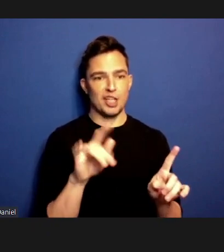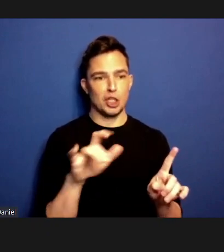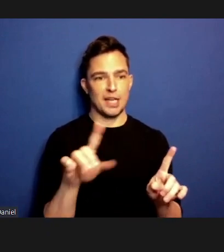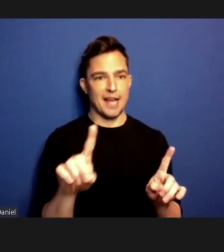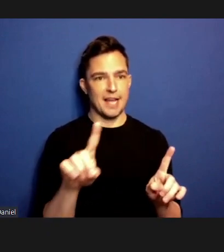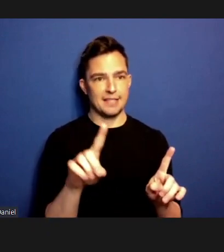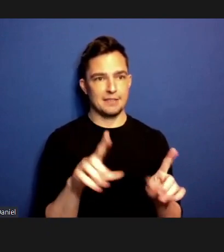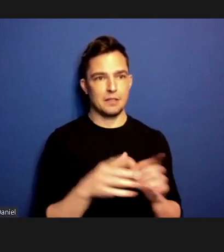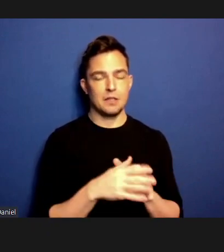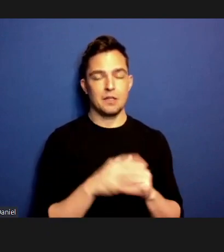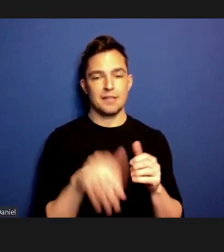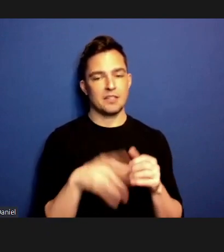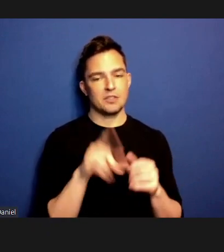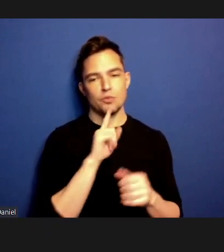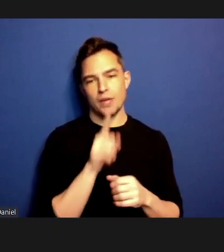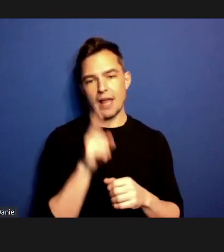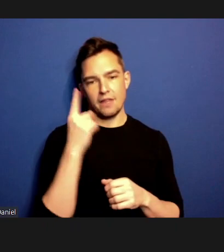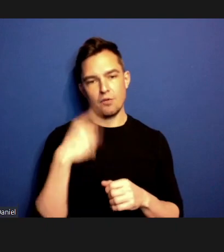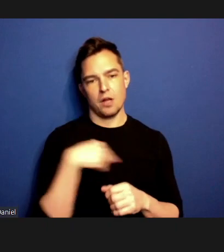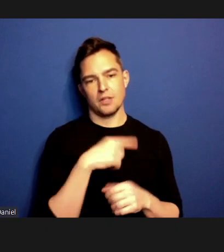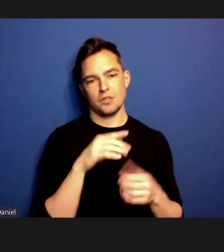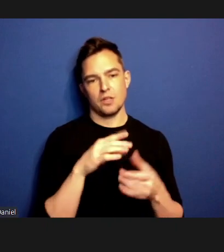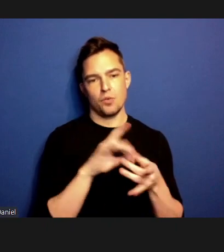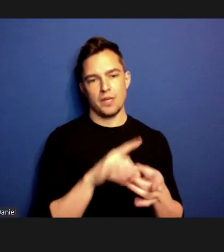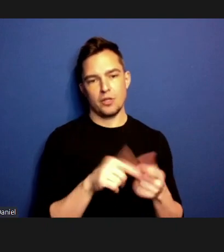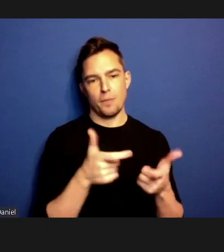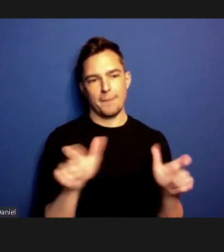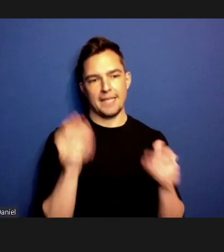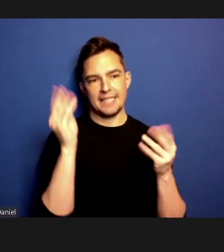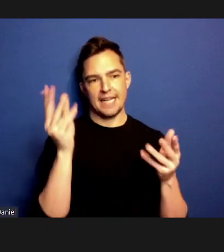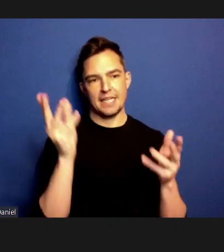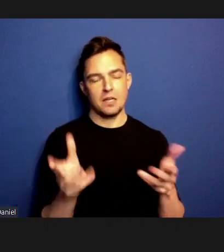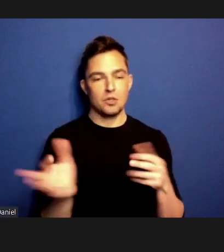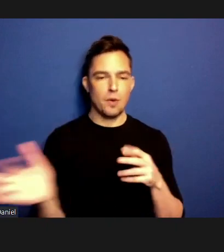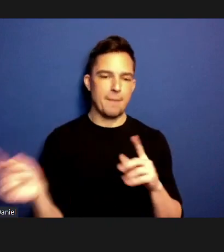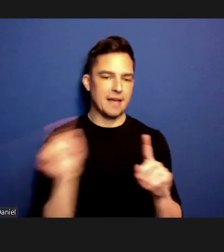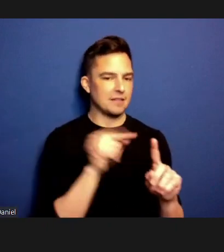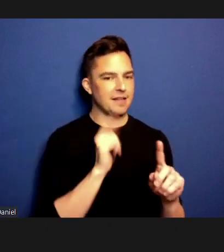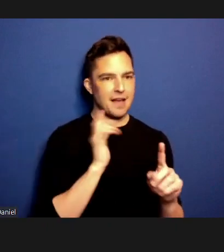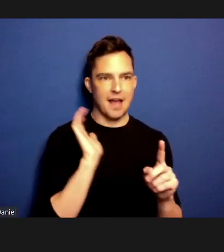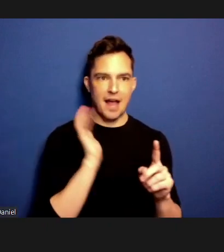the reality for us around big data is that going back to our tried and trusted raising